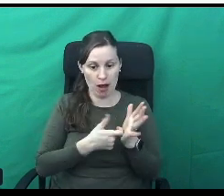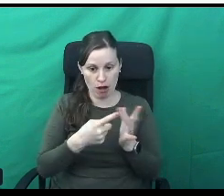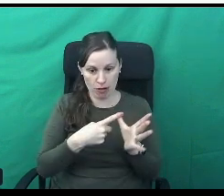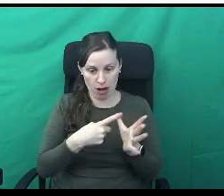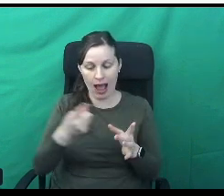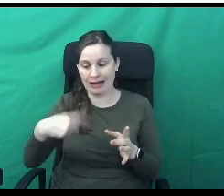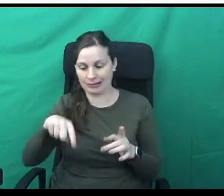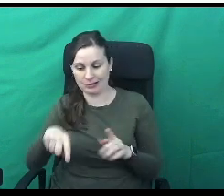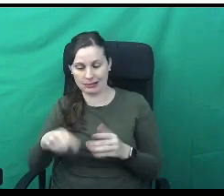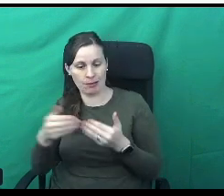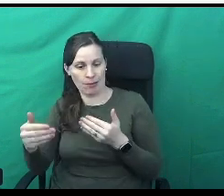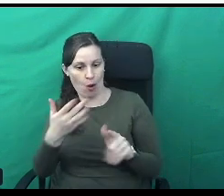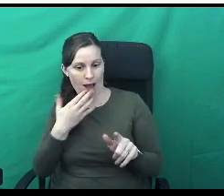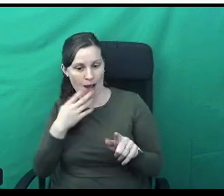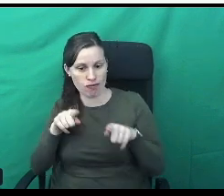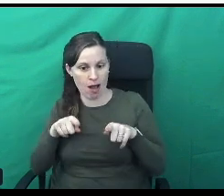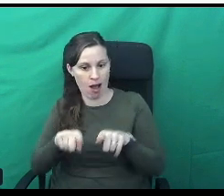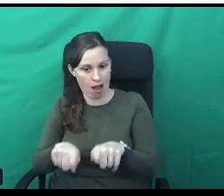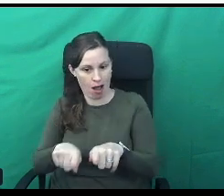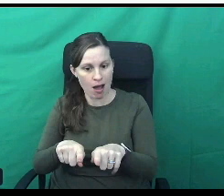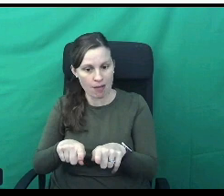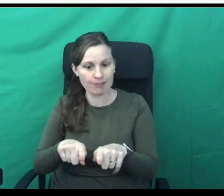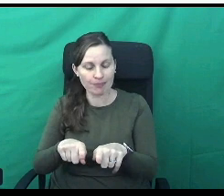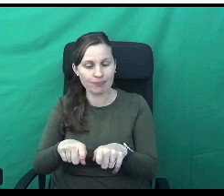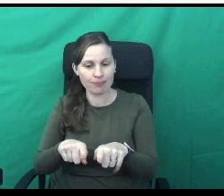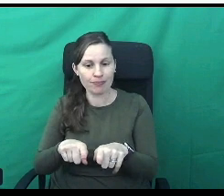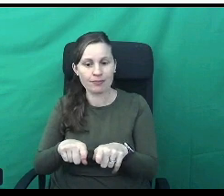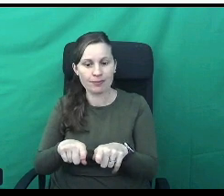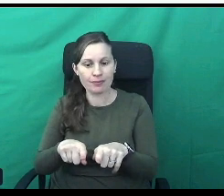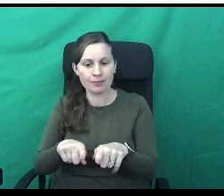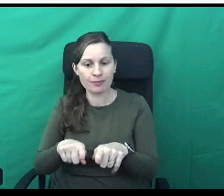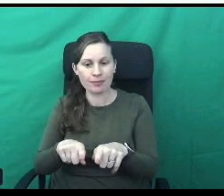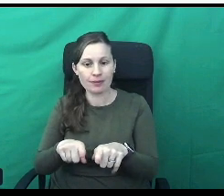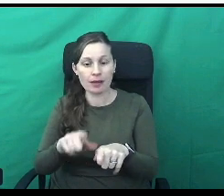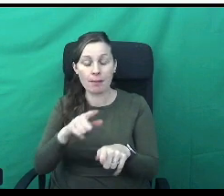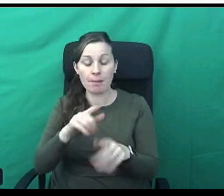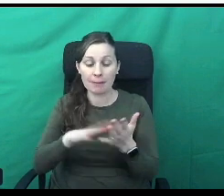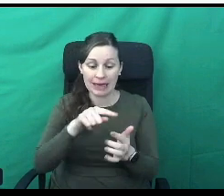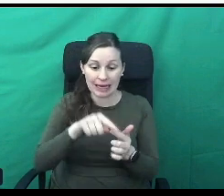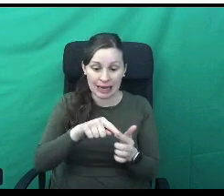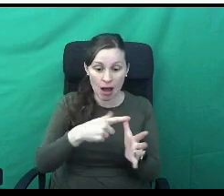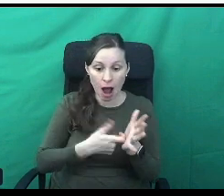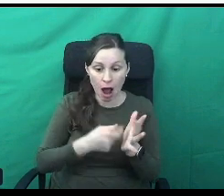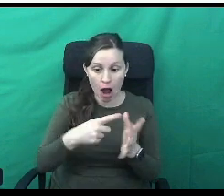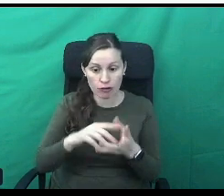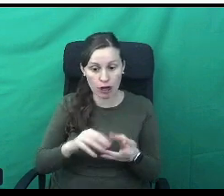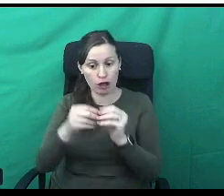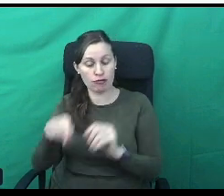Not necessarily there's not many necessary causation because those tend to be pages